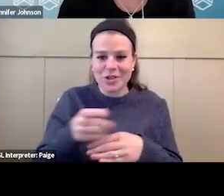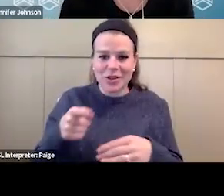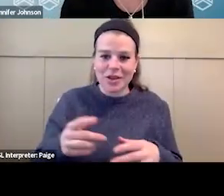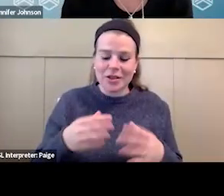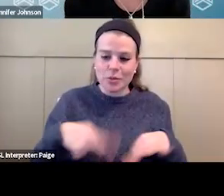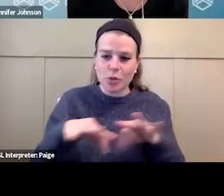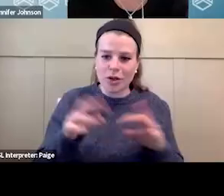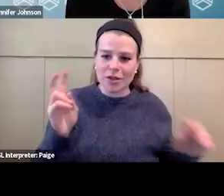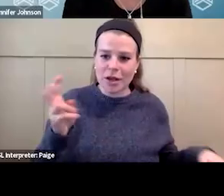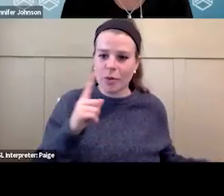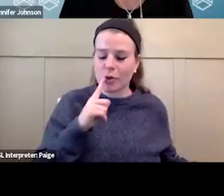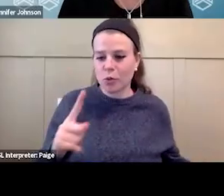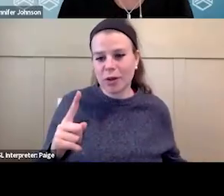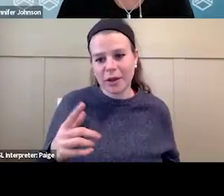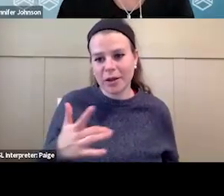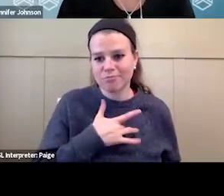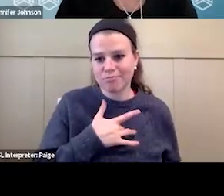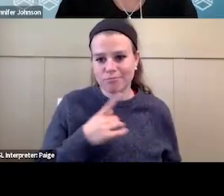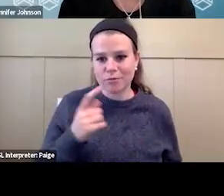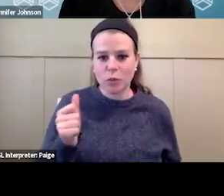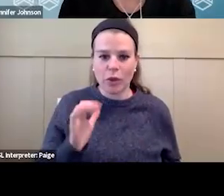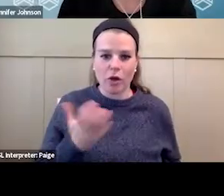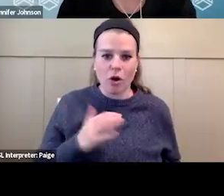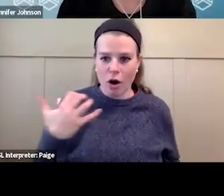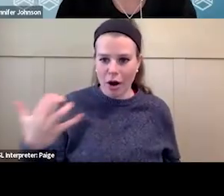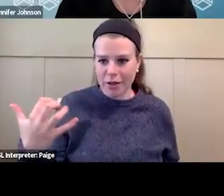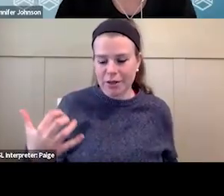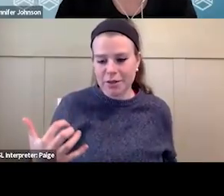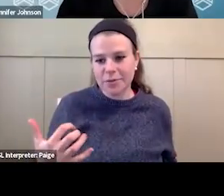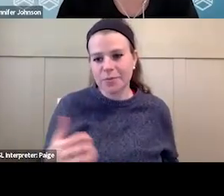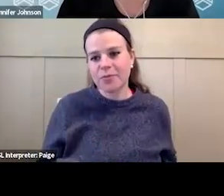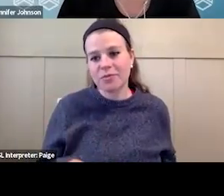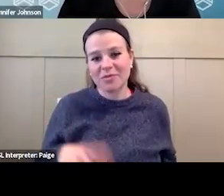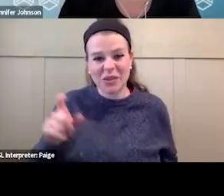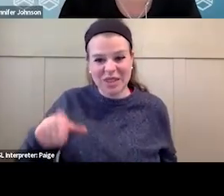that is resonating clearly, uh, with our audience and, uh, is, is greatly needed. Mm-hmm.